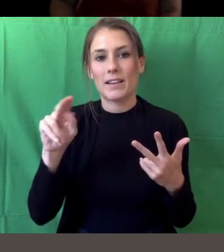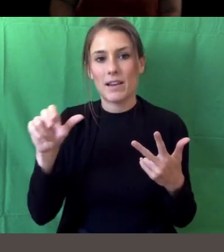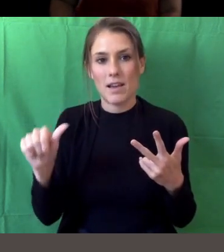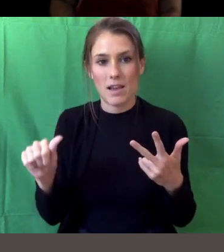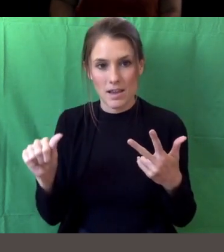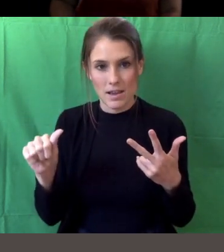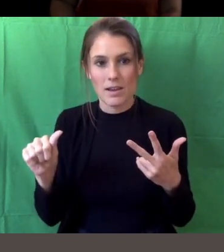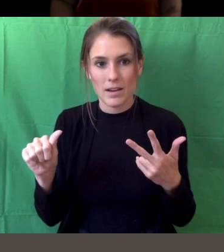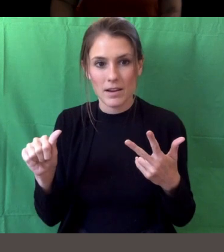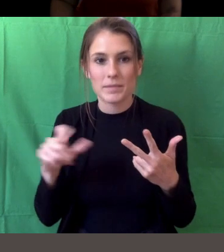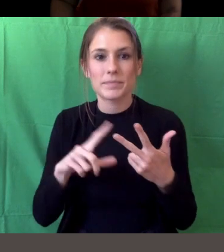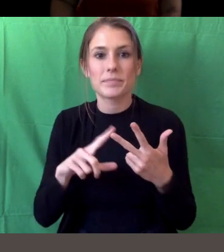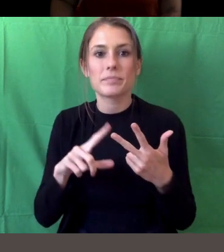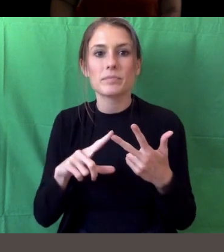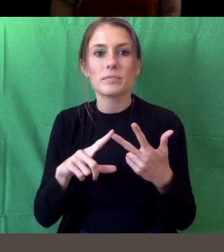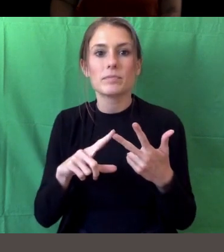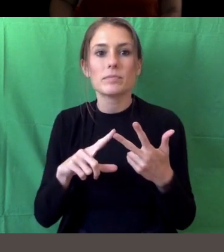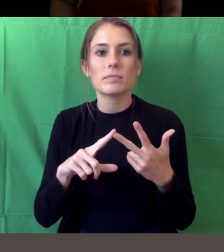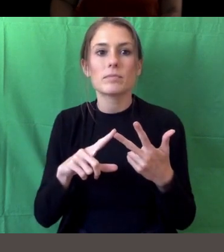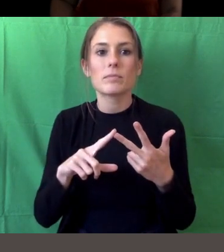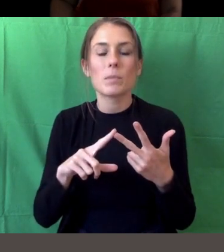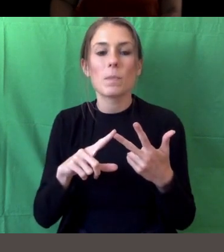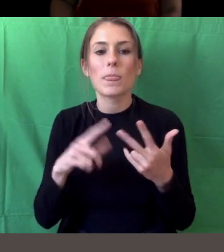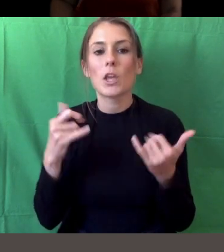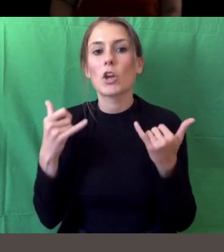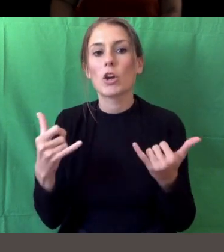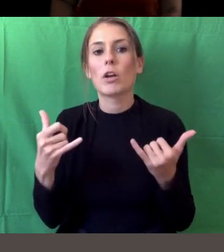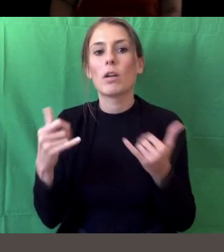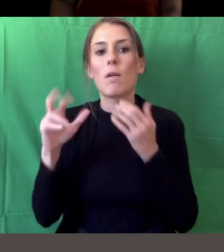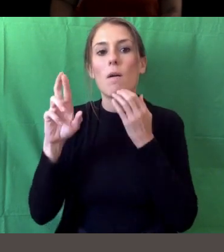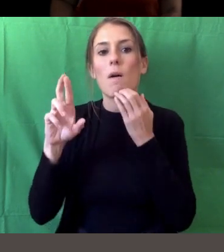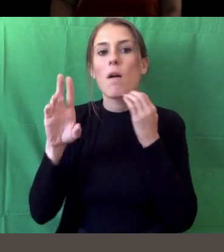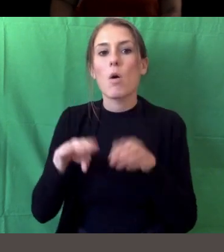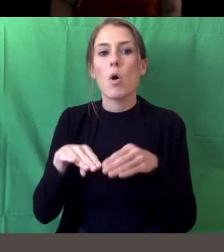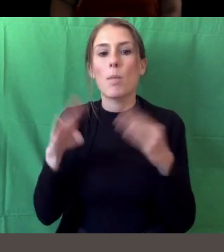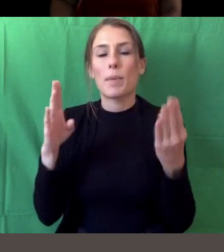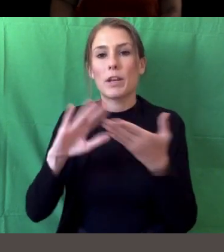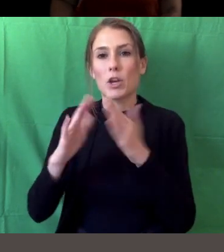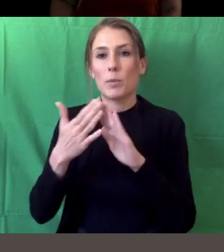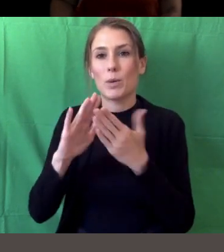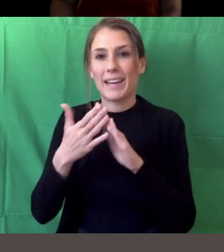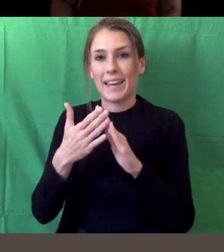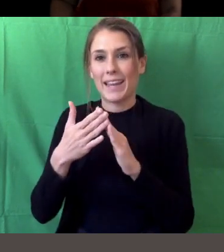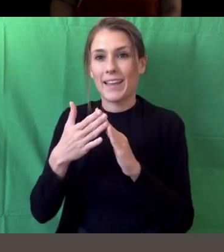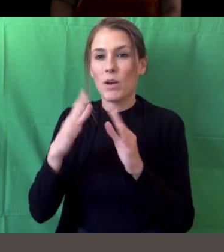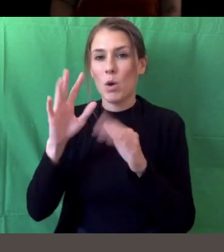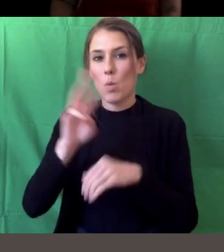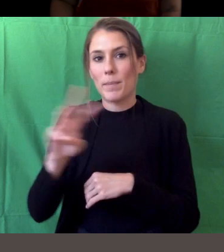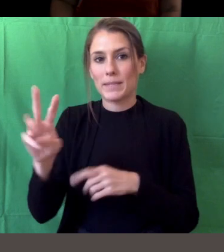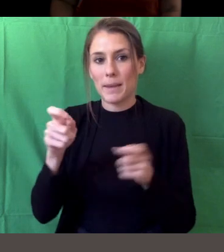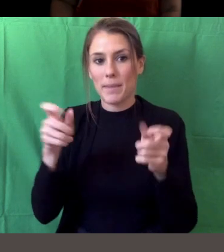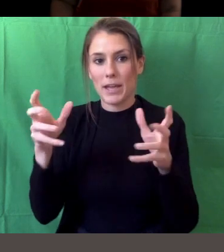And Yanina or also Yanina is currently the R-OpenSide Community Manager.